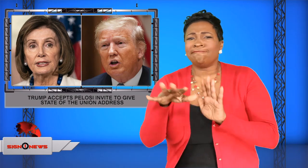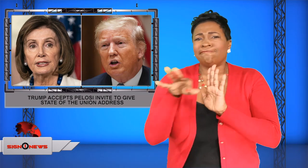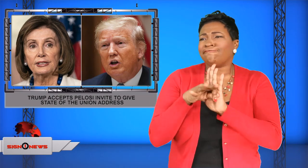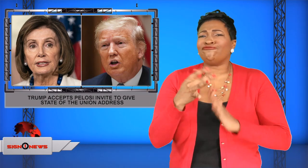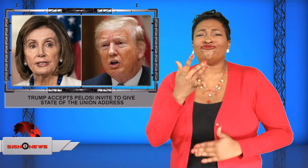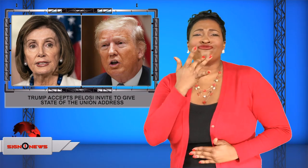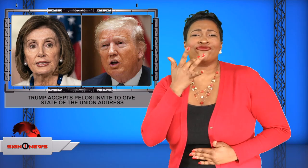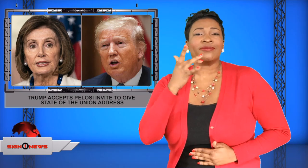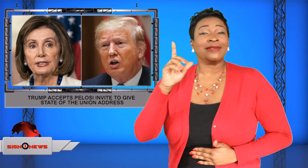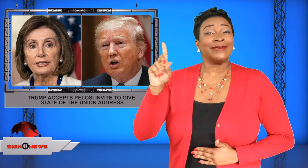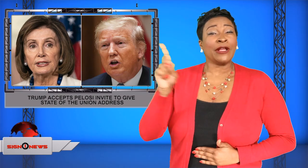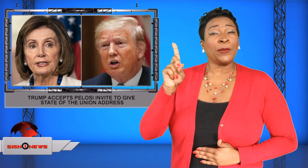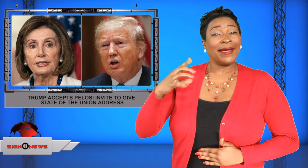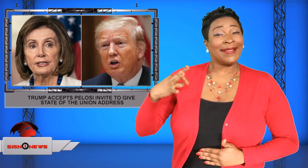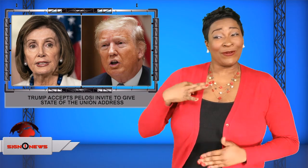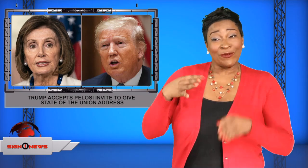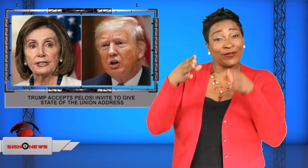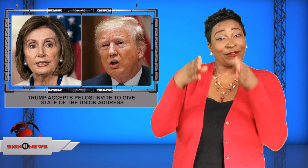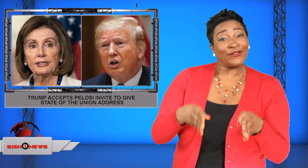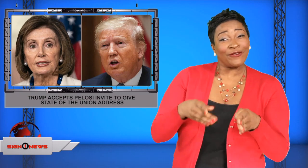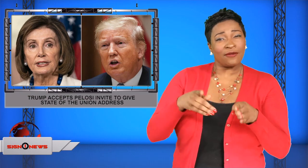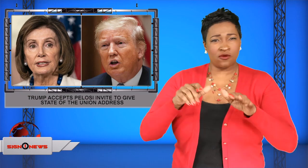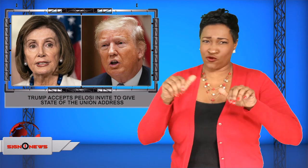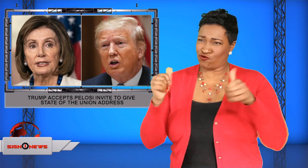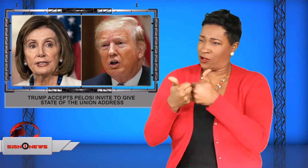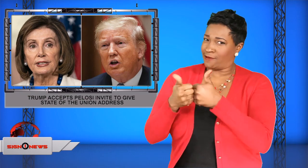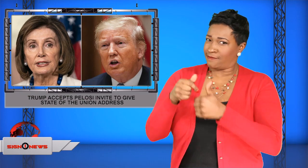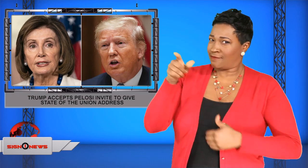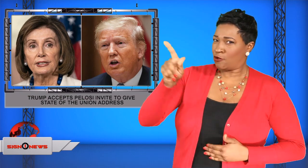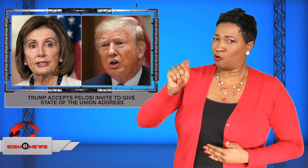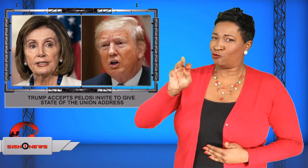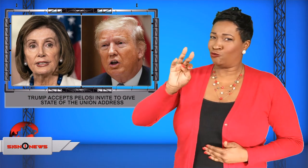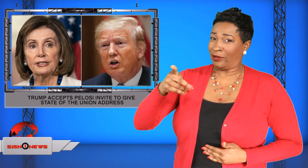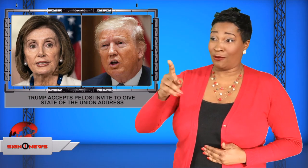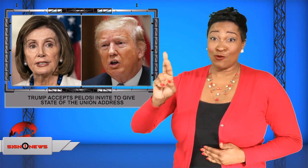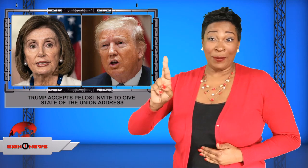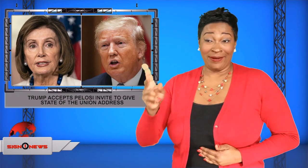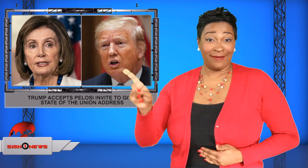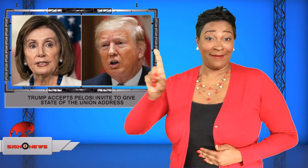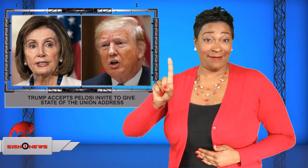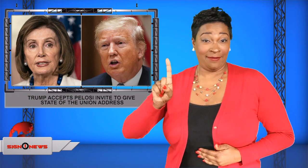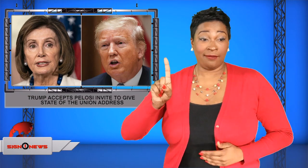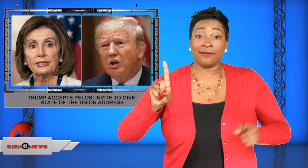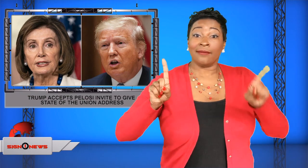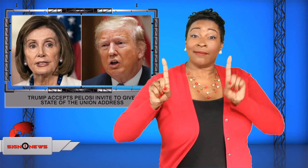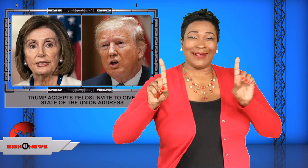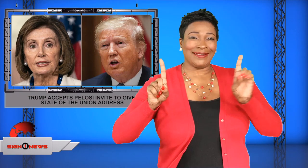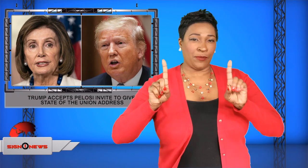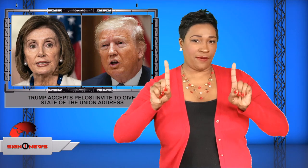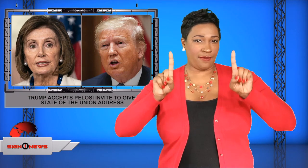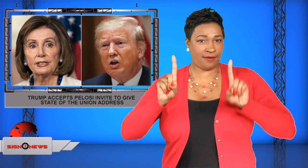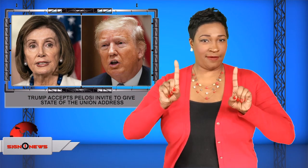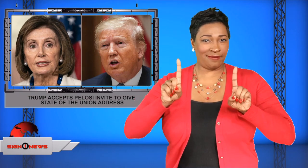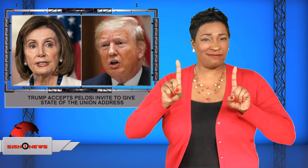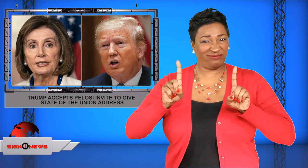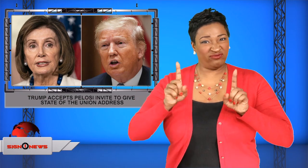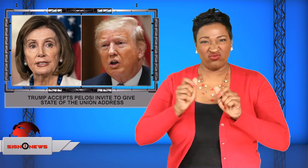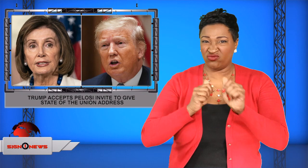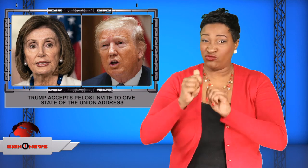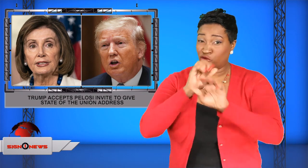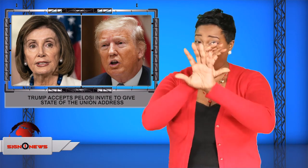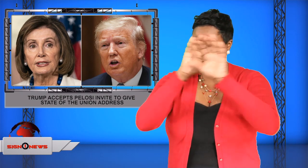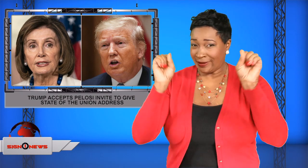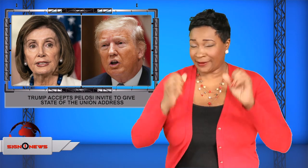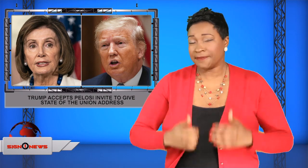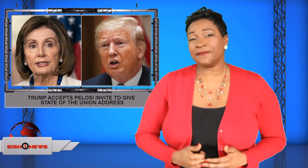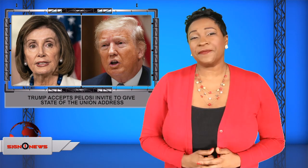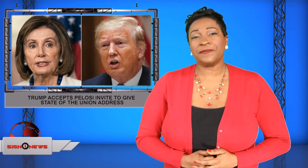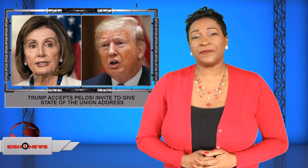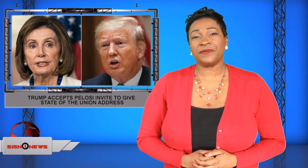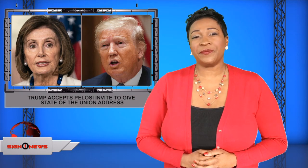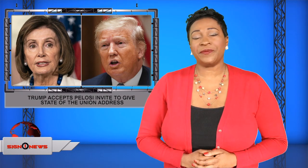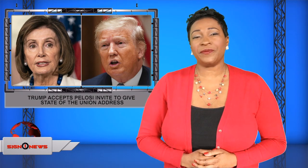the first step in Democratic voters picking a nominee to challenge Trump for the presidency.